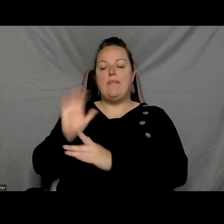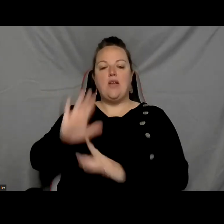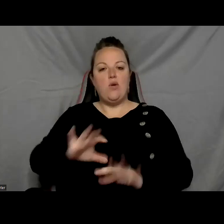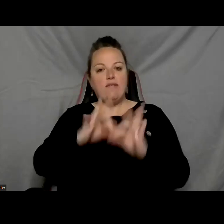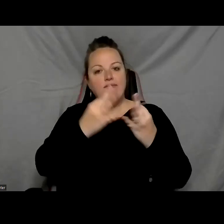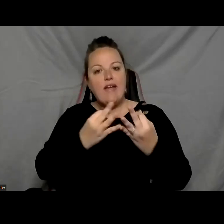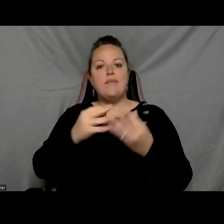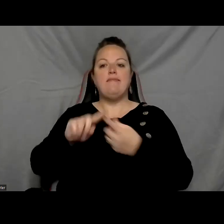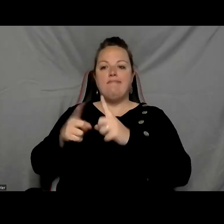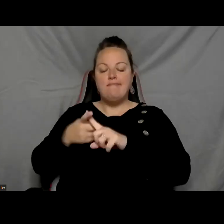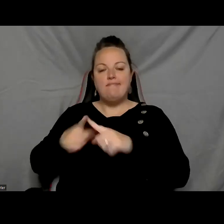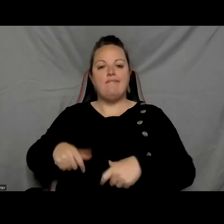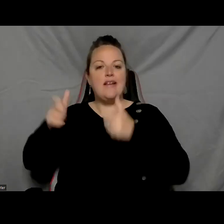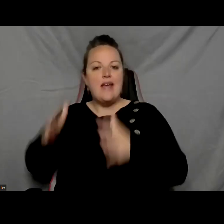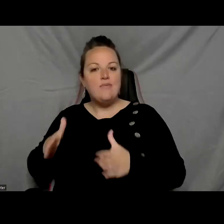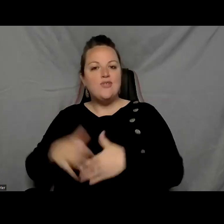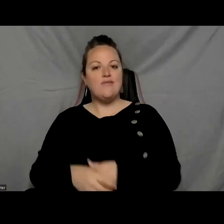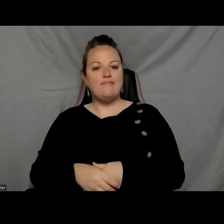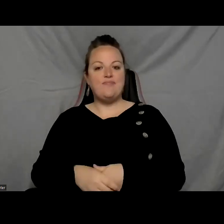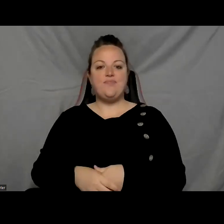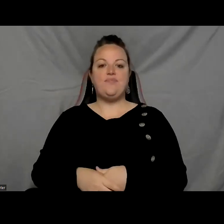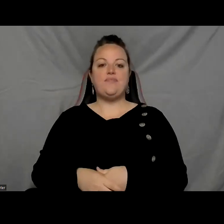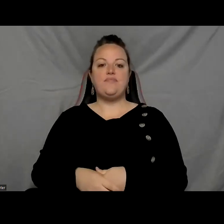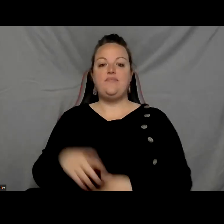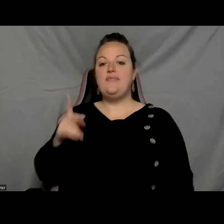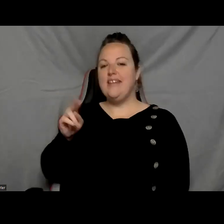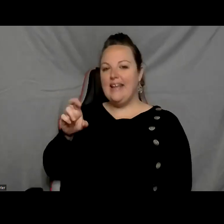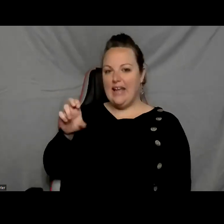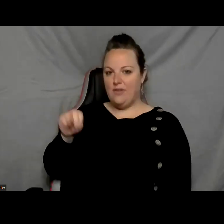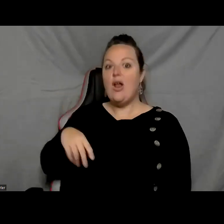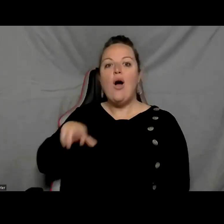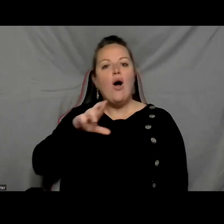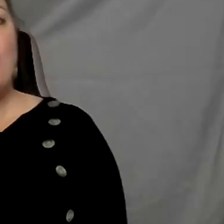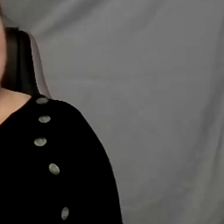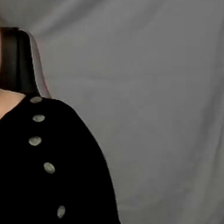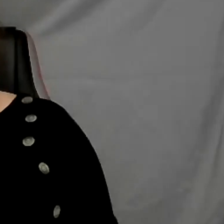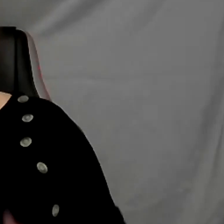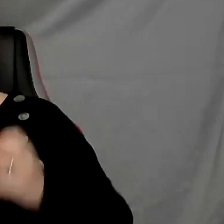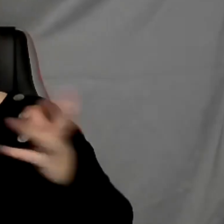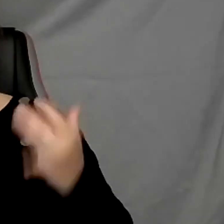Rebecca, thank you so much for that. And now, we're going to hear a little bit about